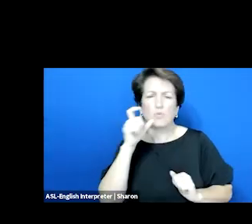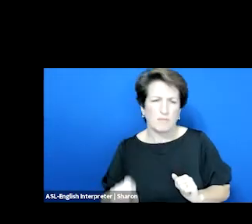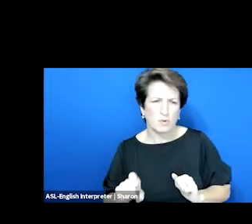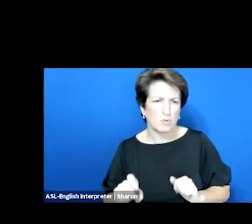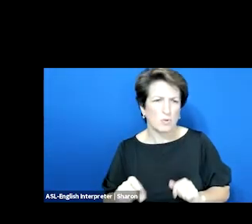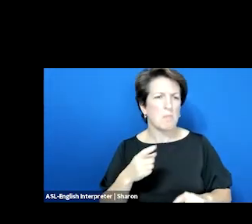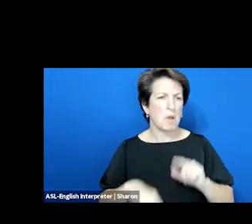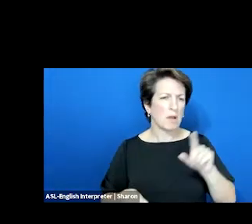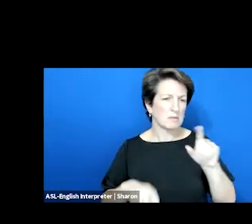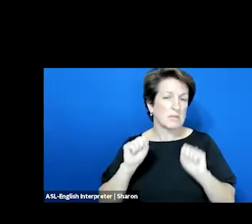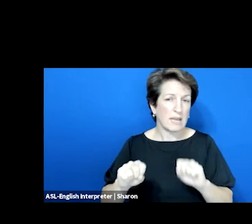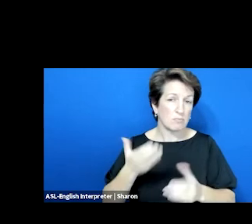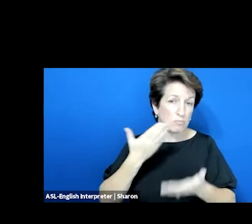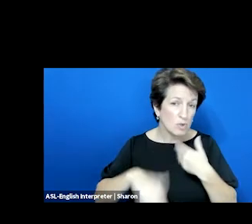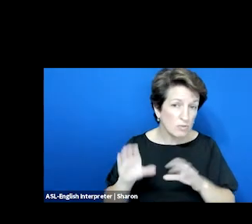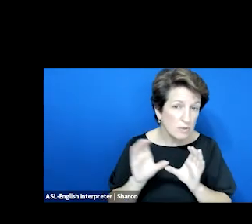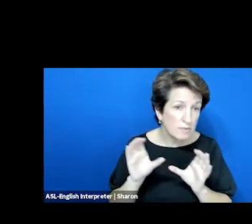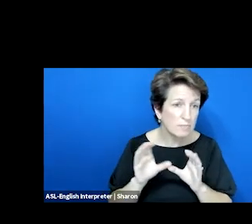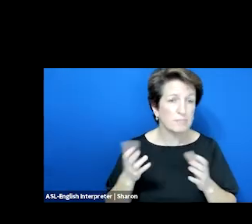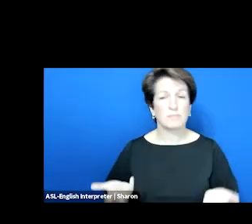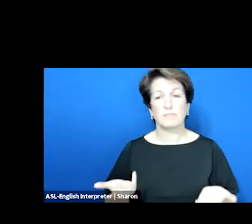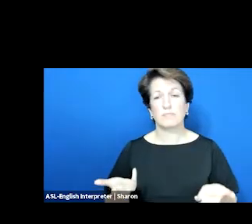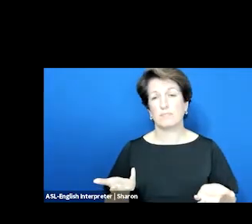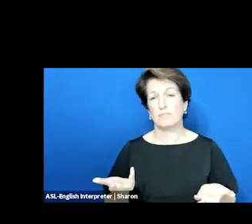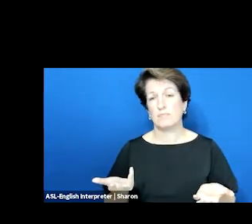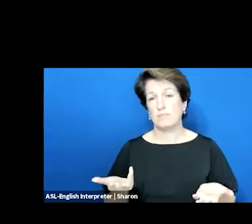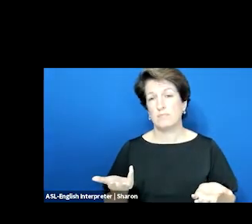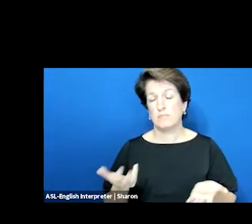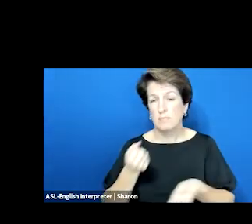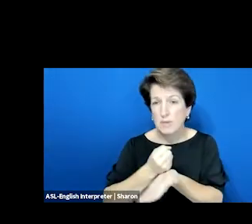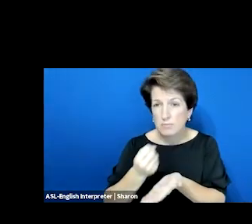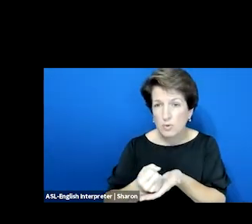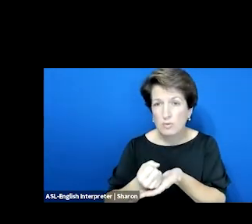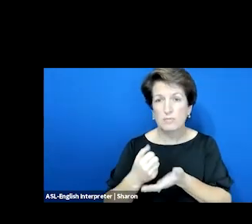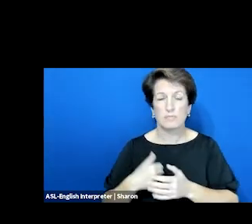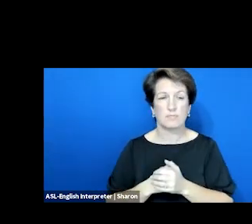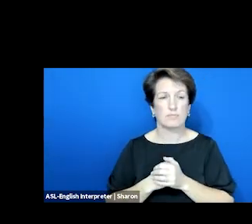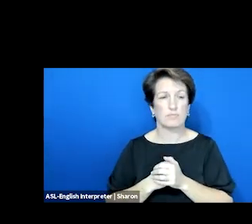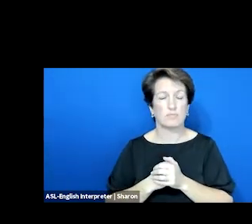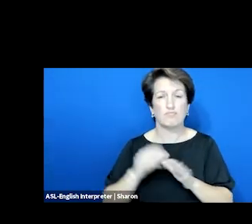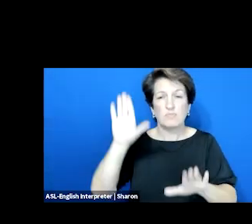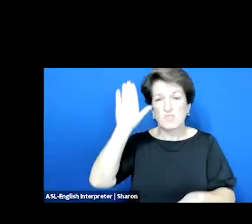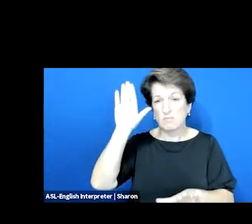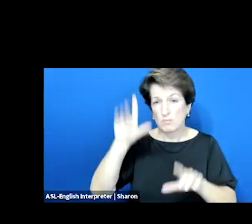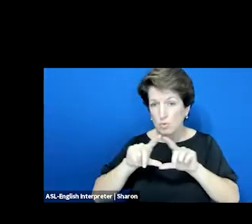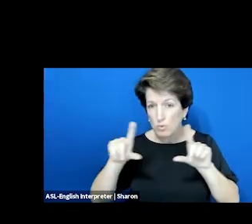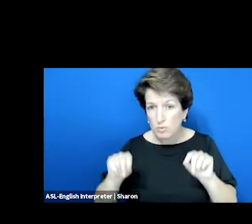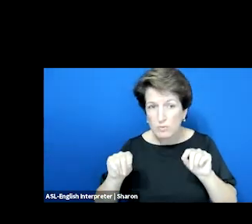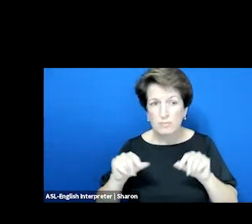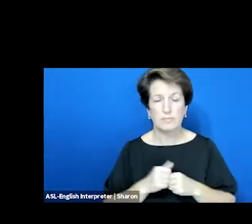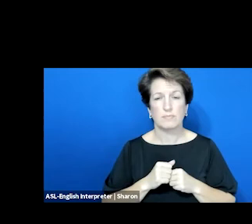identification and personal identification, so some examples.